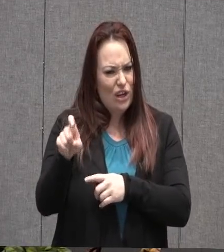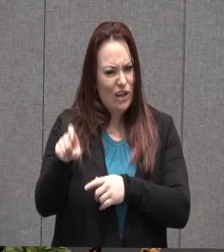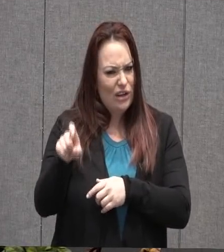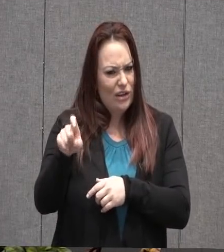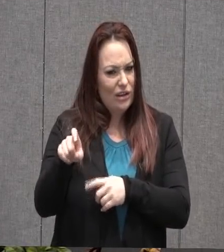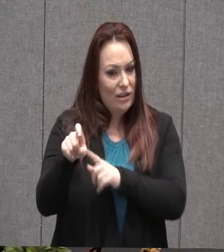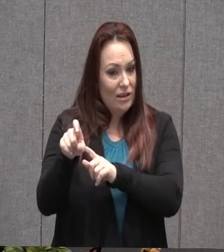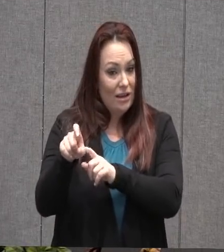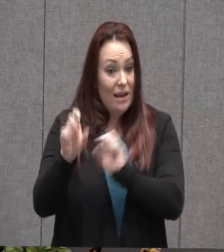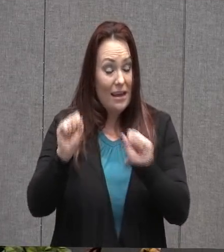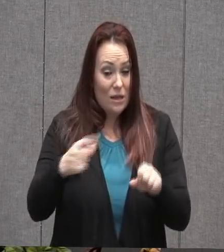Can you say should?